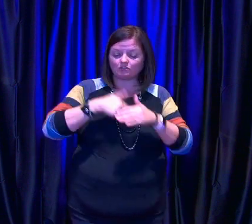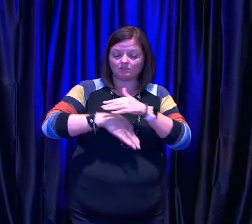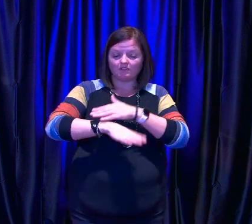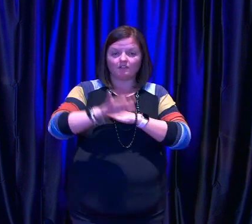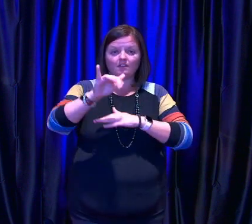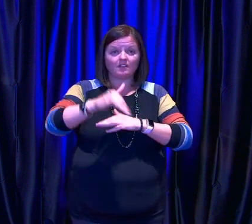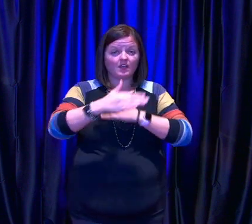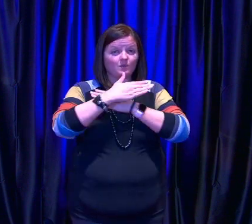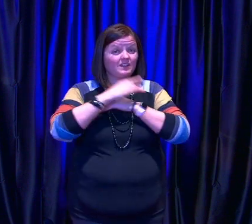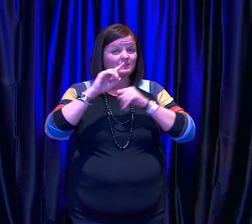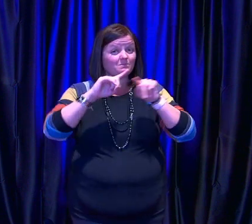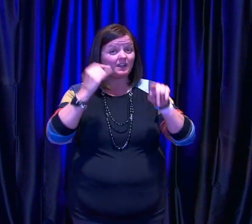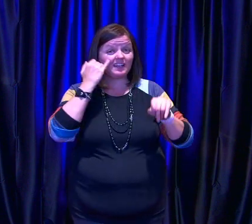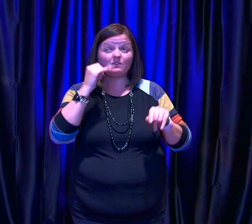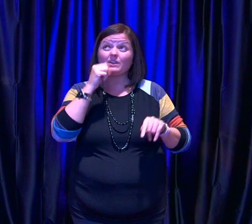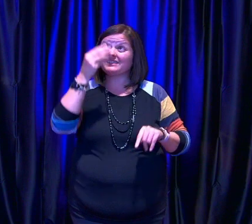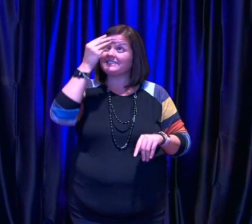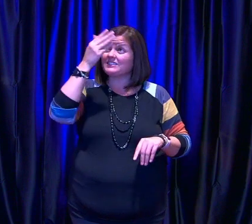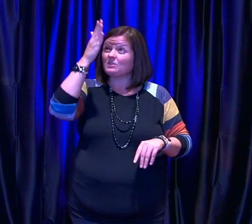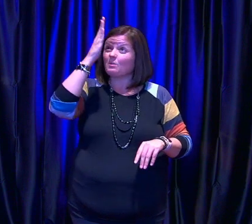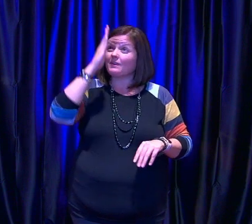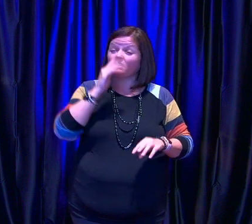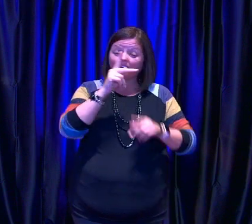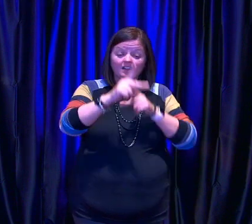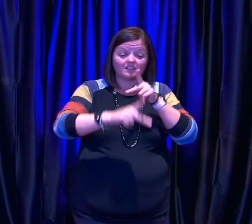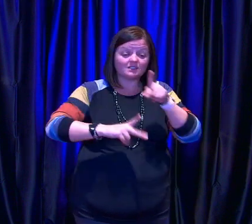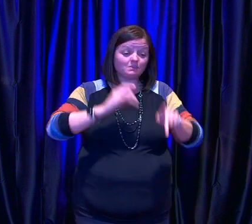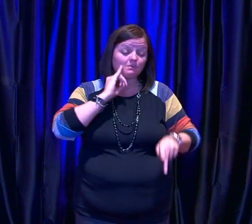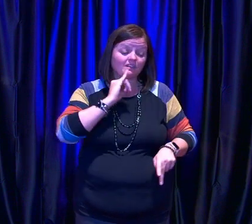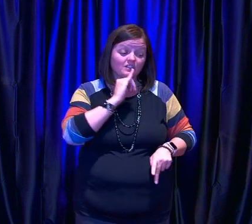but if we disobey God as the people of israel did we will